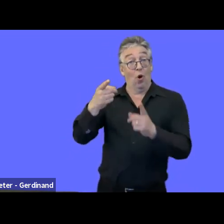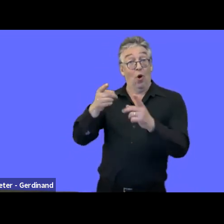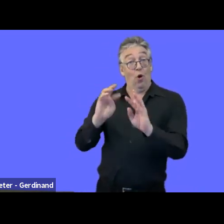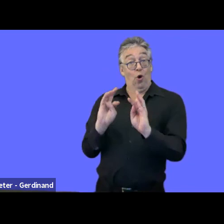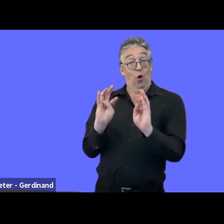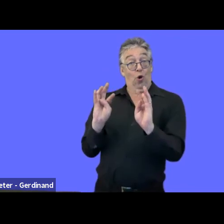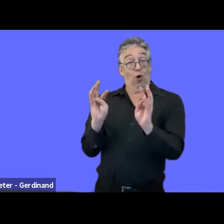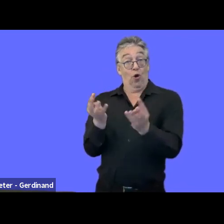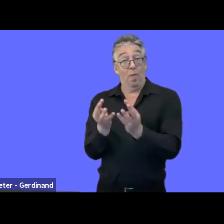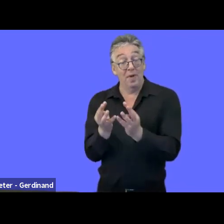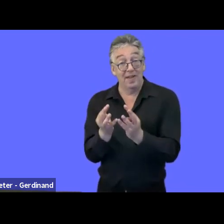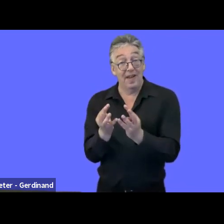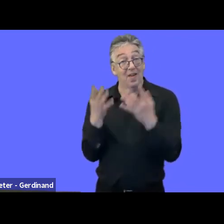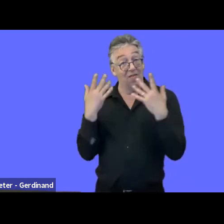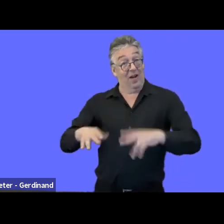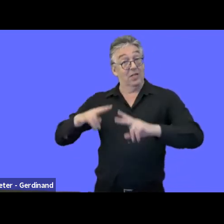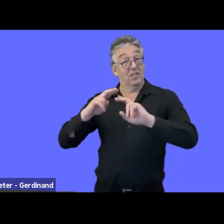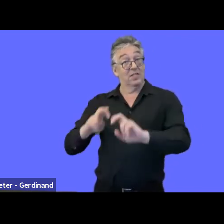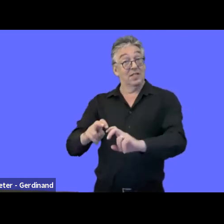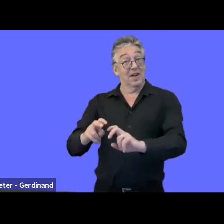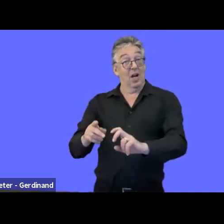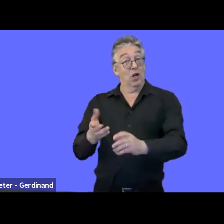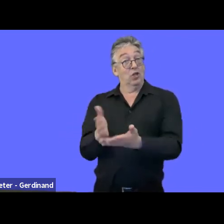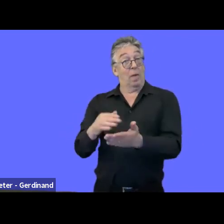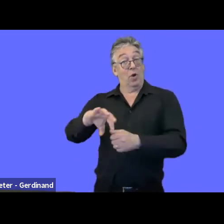where the situation of women with disabilities were considered,